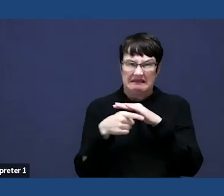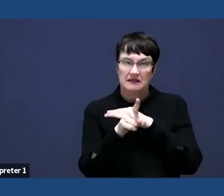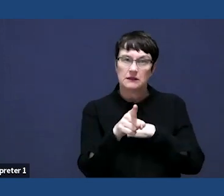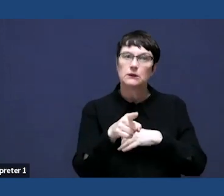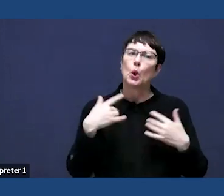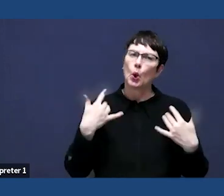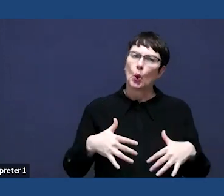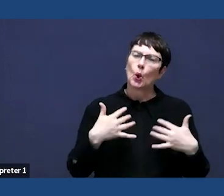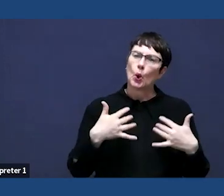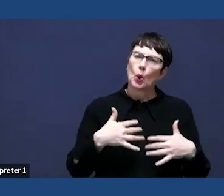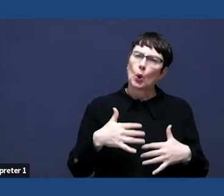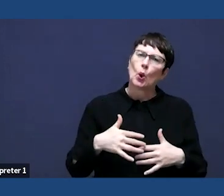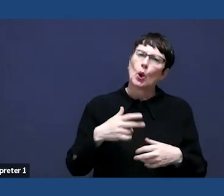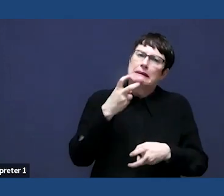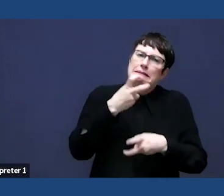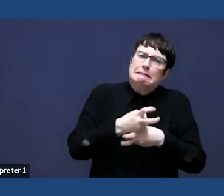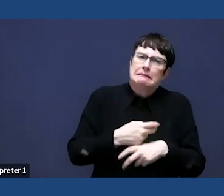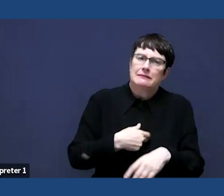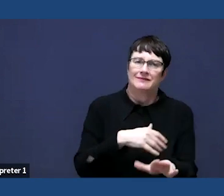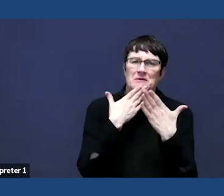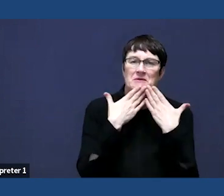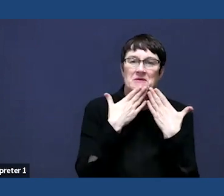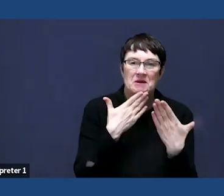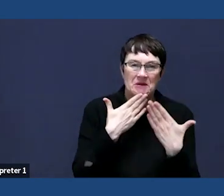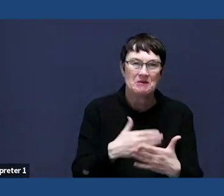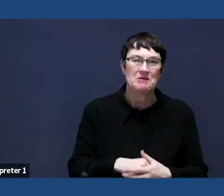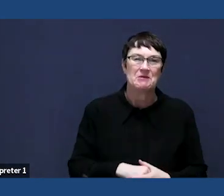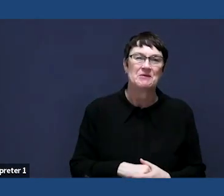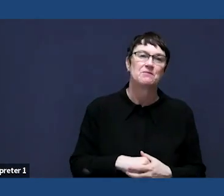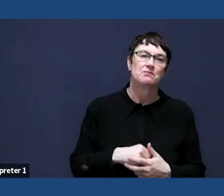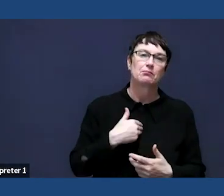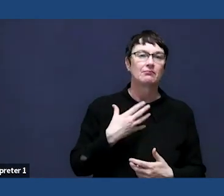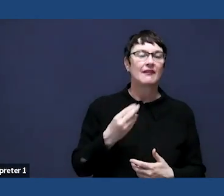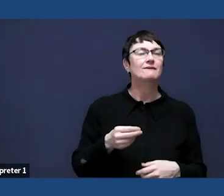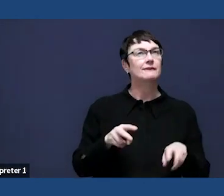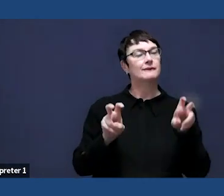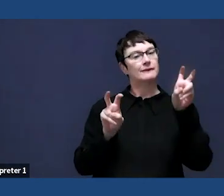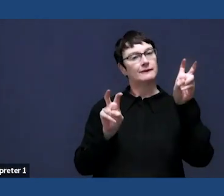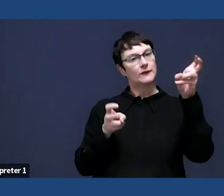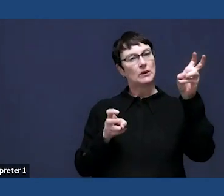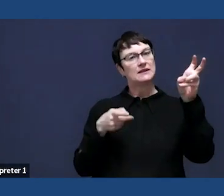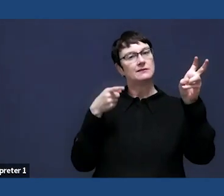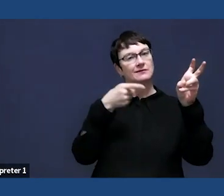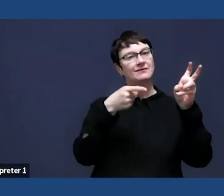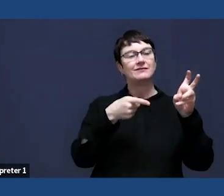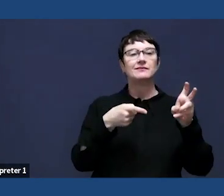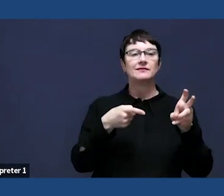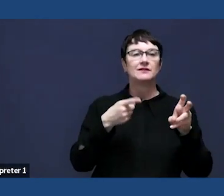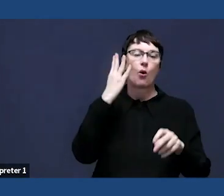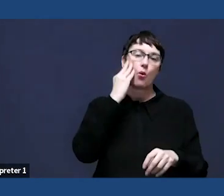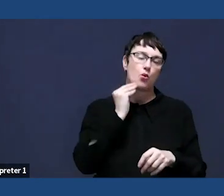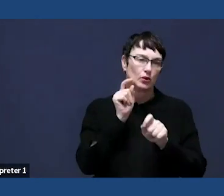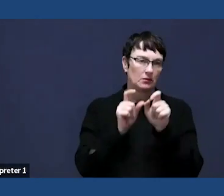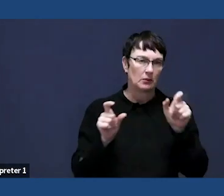a lot when I talk to people about this topic of ageing, that is, this is a human condition.